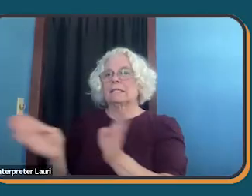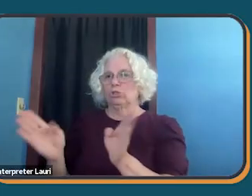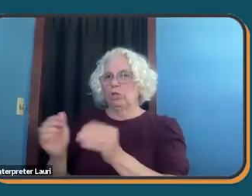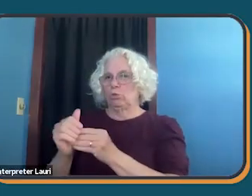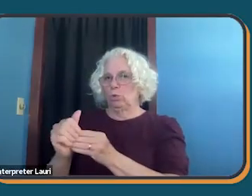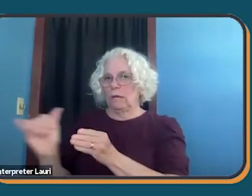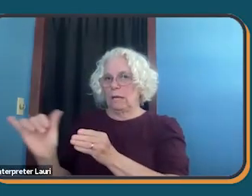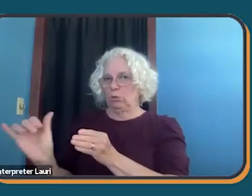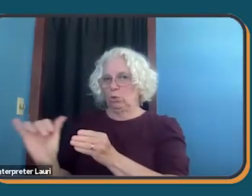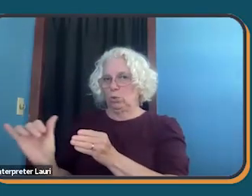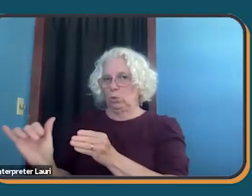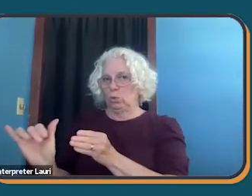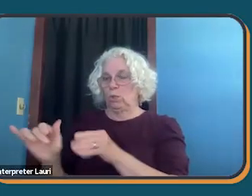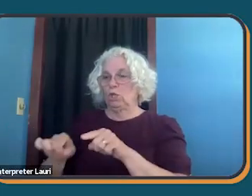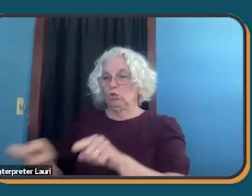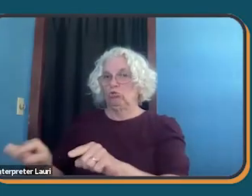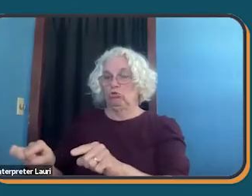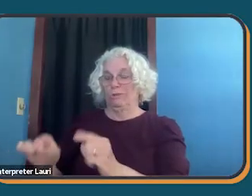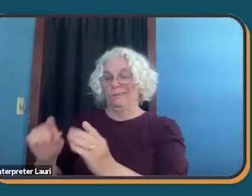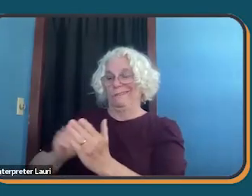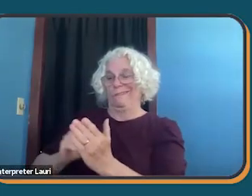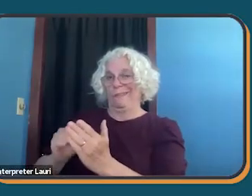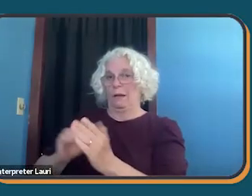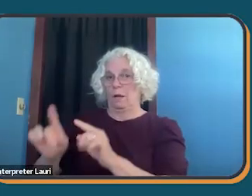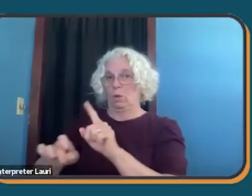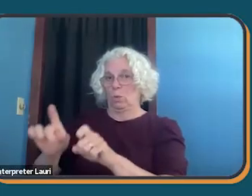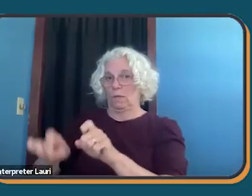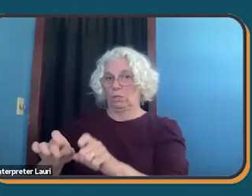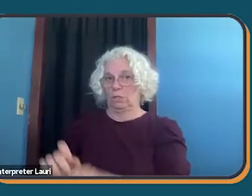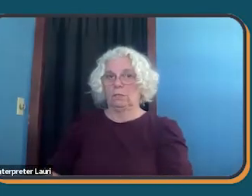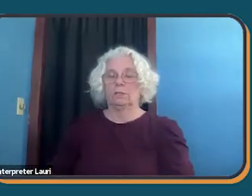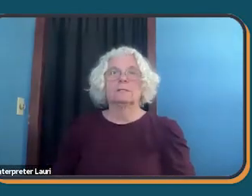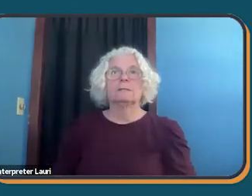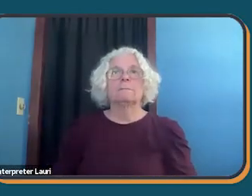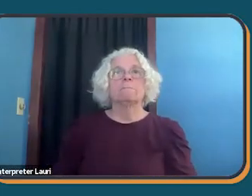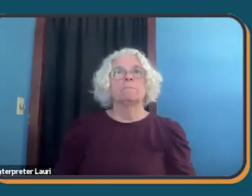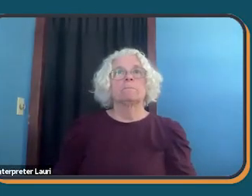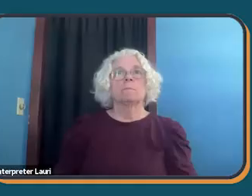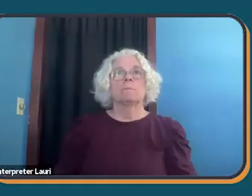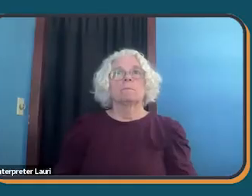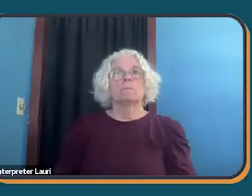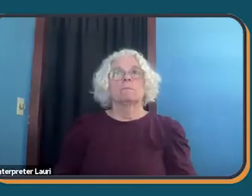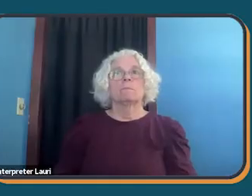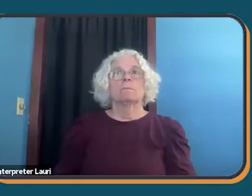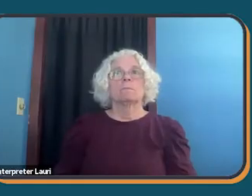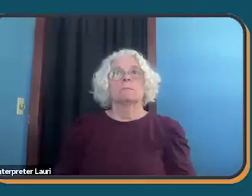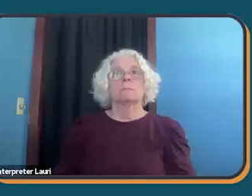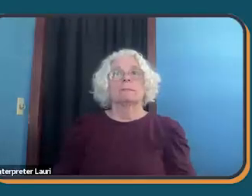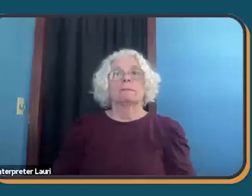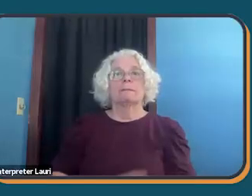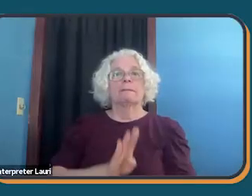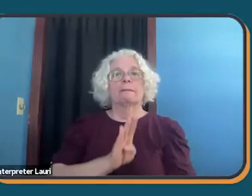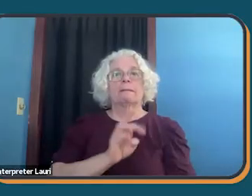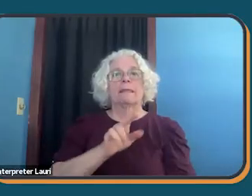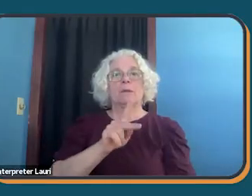what to expect during the questionnaire screenings.